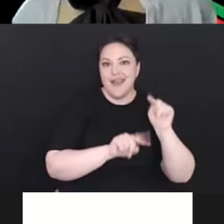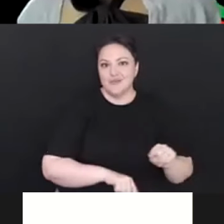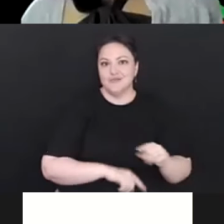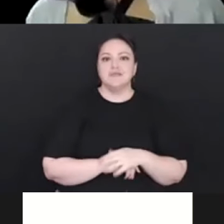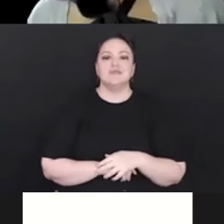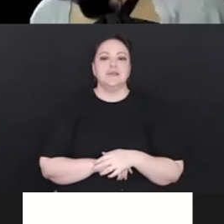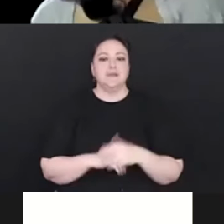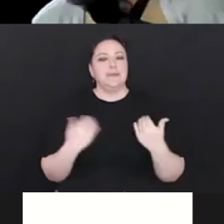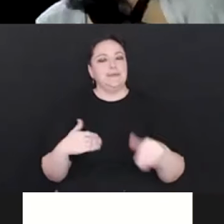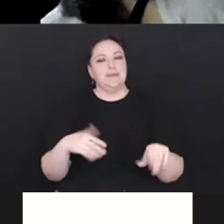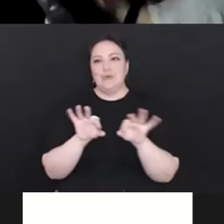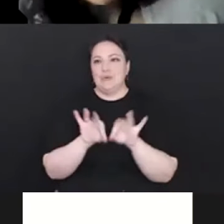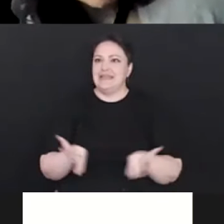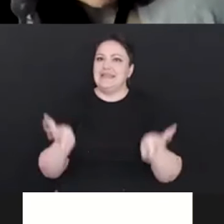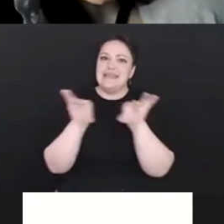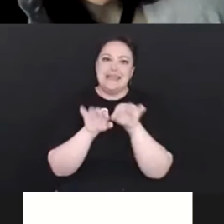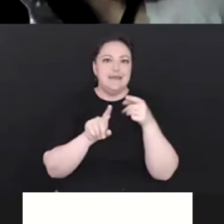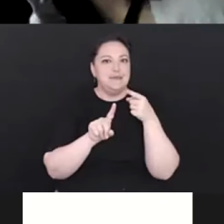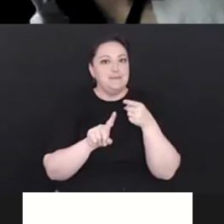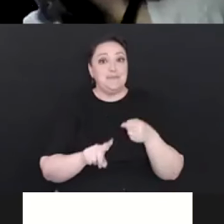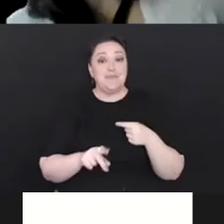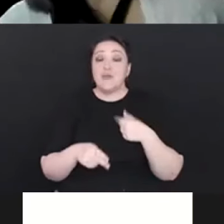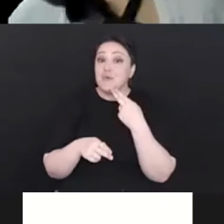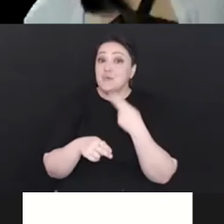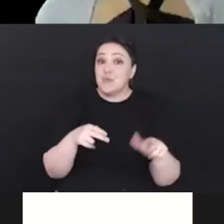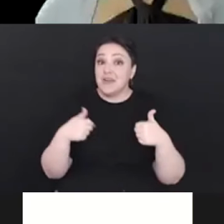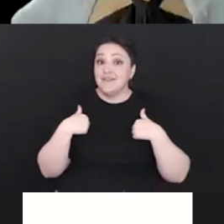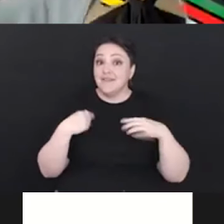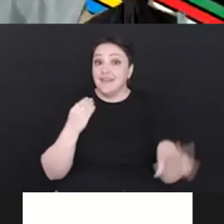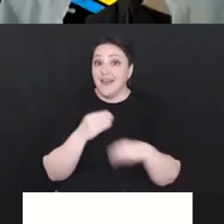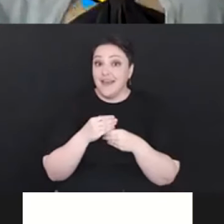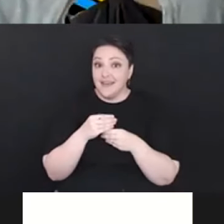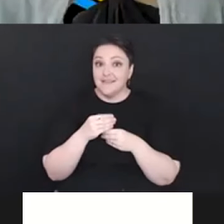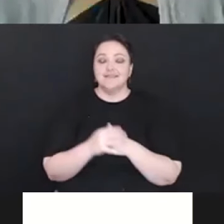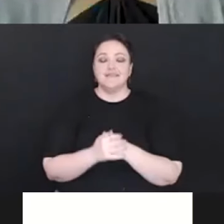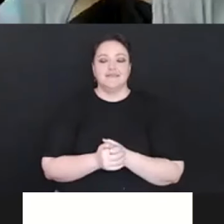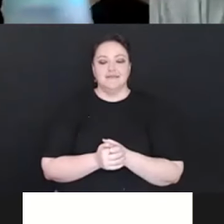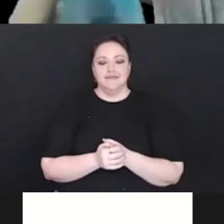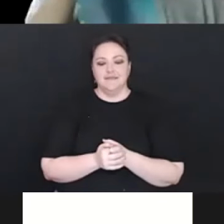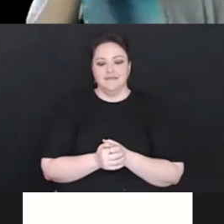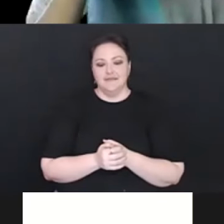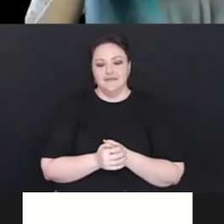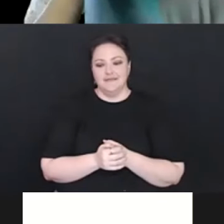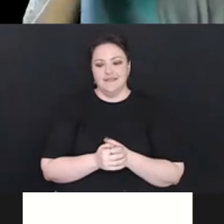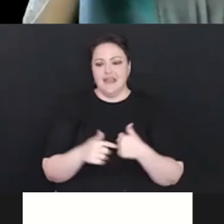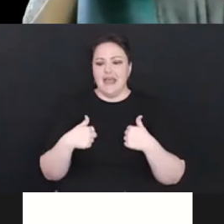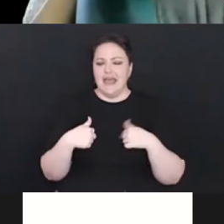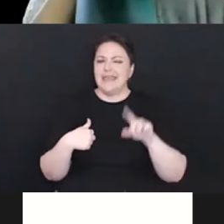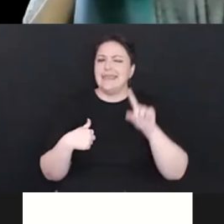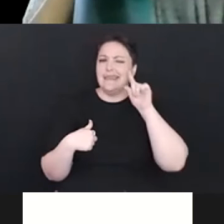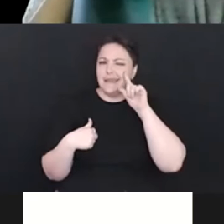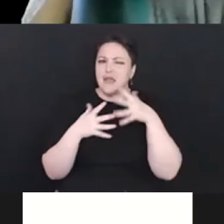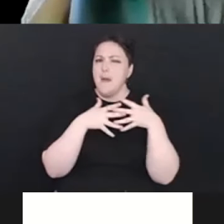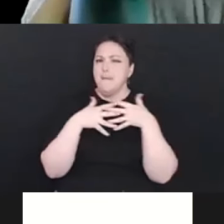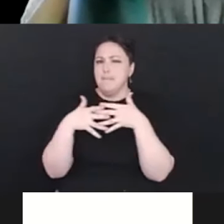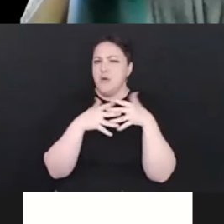have one other brief thing to add which is, um, I think from an American cultural perspective,